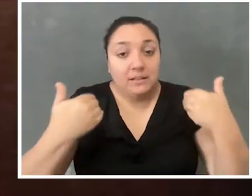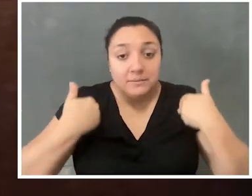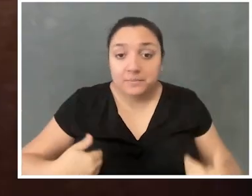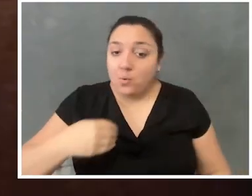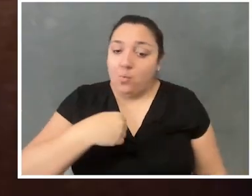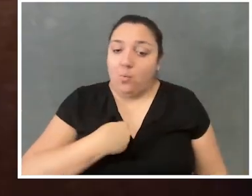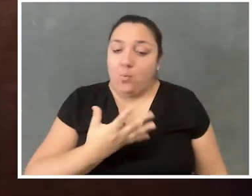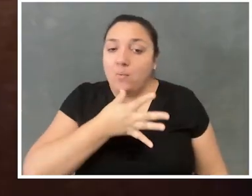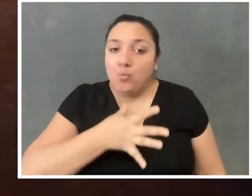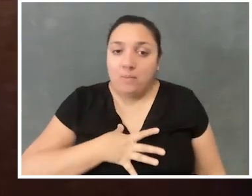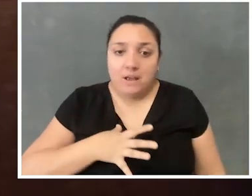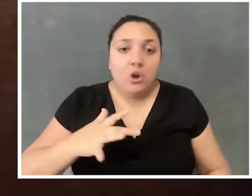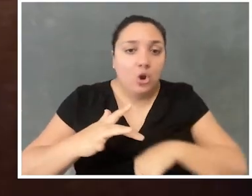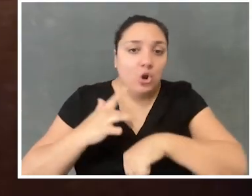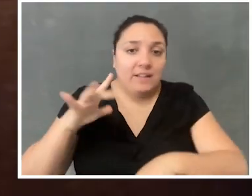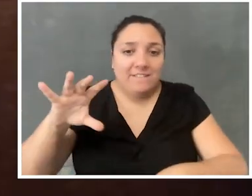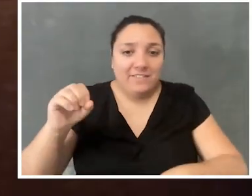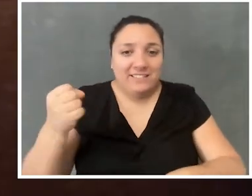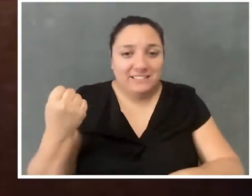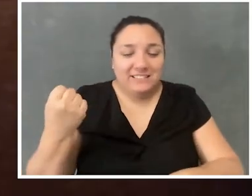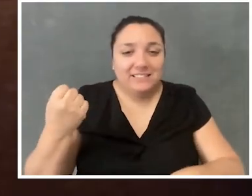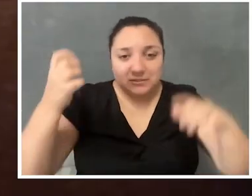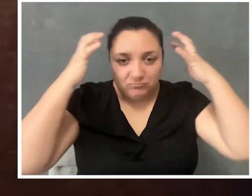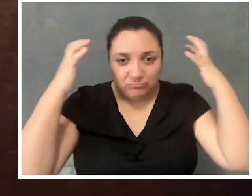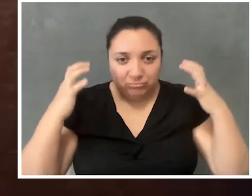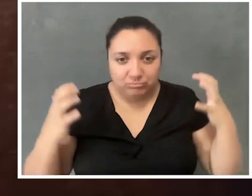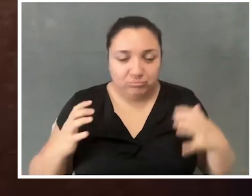I am a white woman in my early fifties. I have brown, wavy hair.